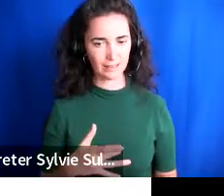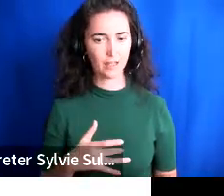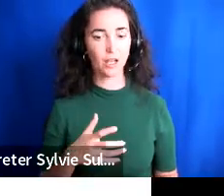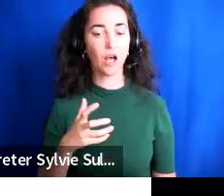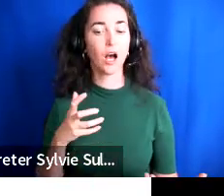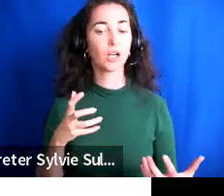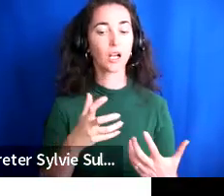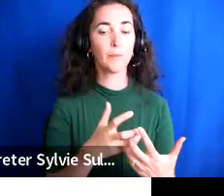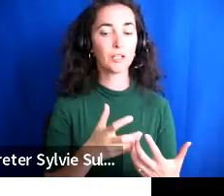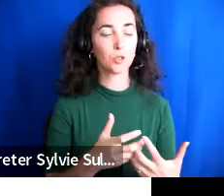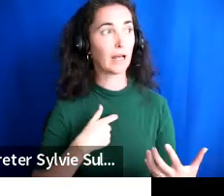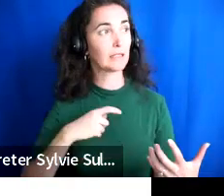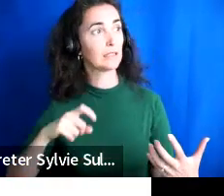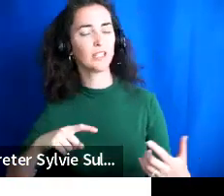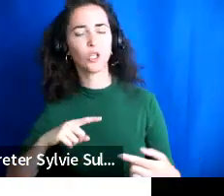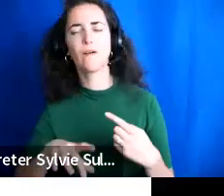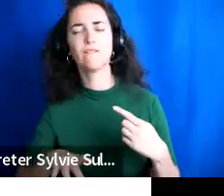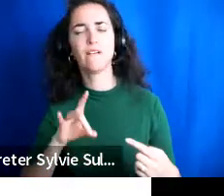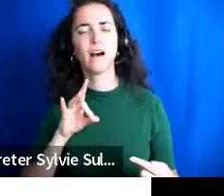Then we get a mode from the counseling center.